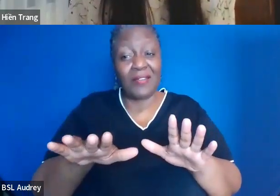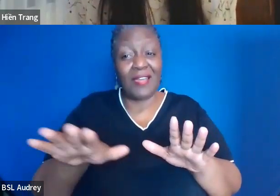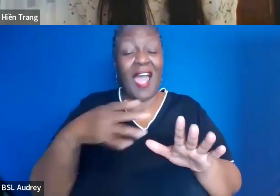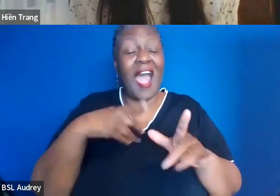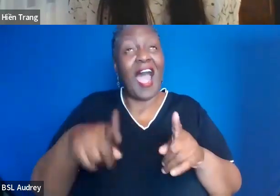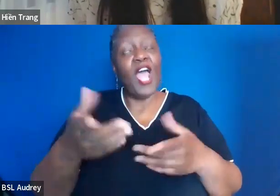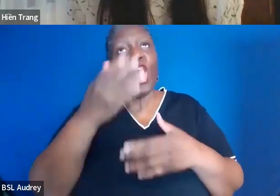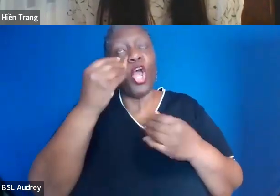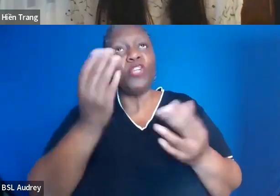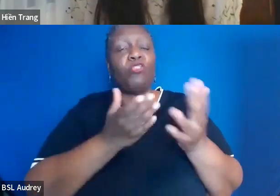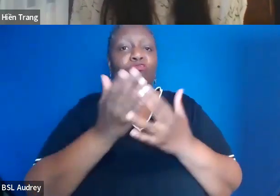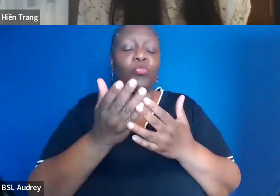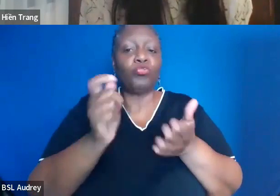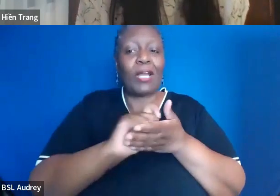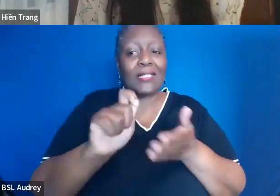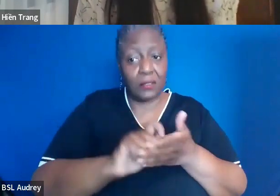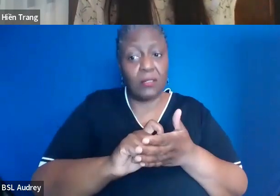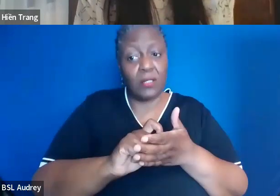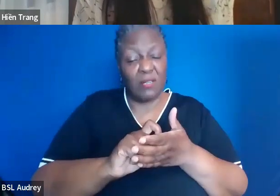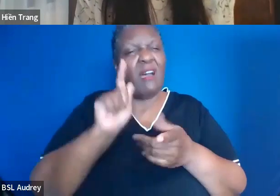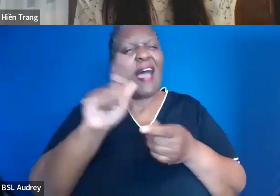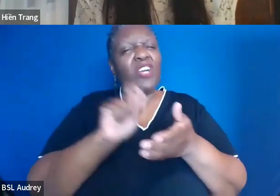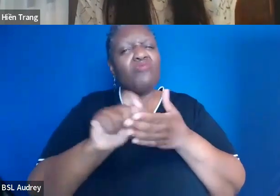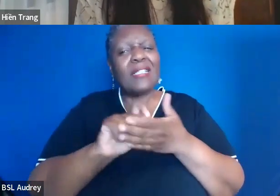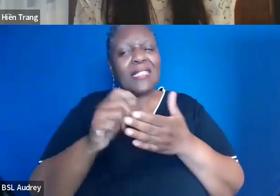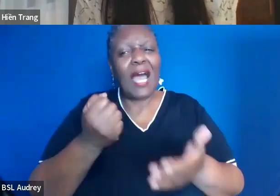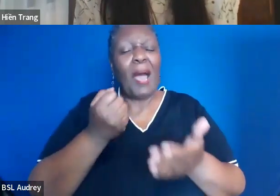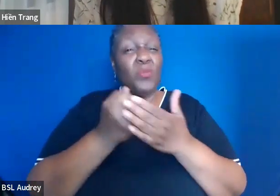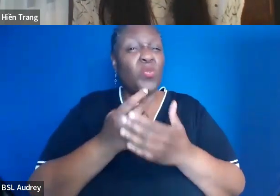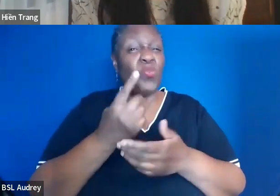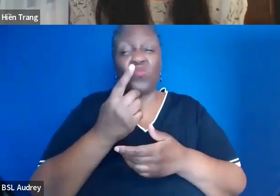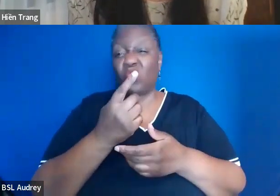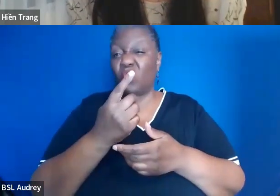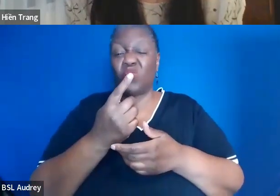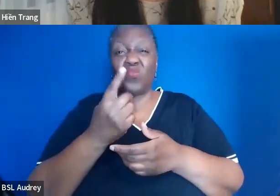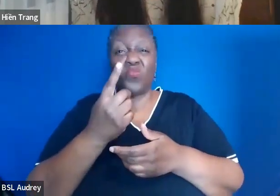and I can write up to two thousand and three thousand words per day